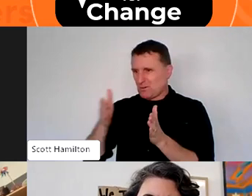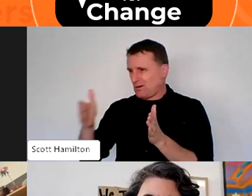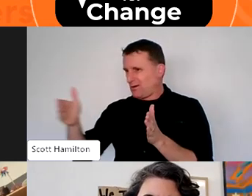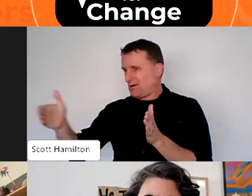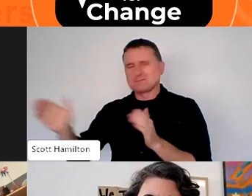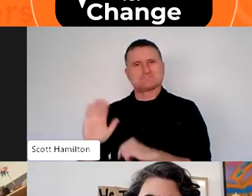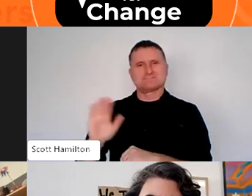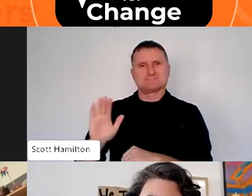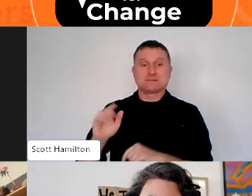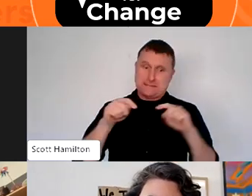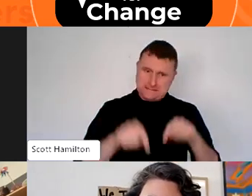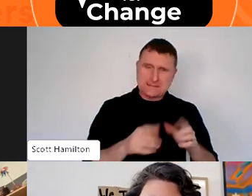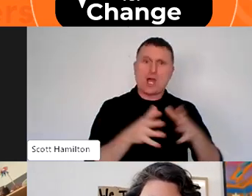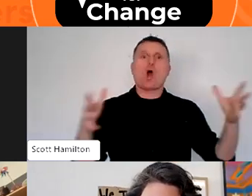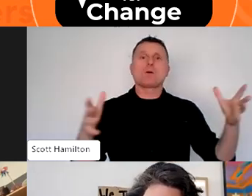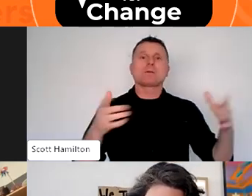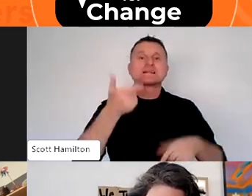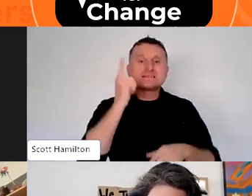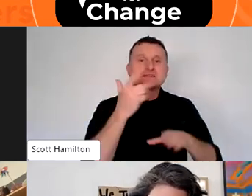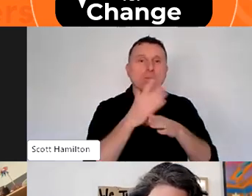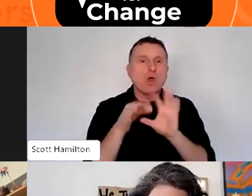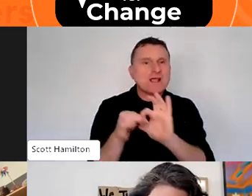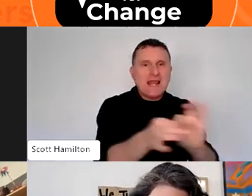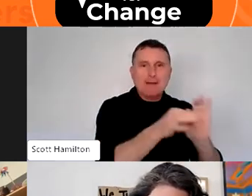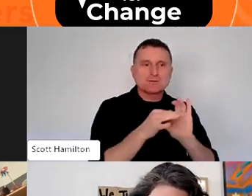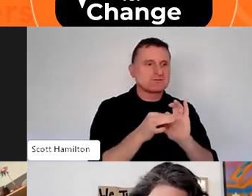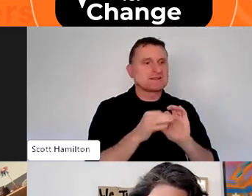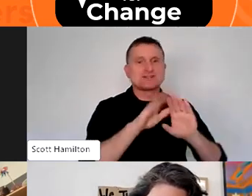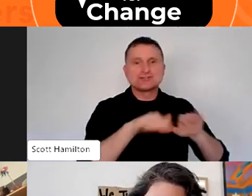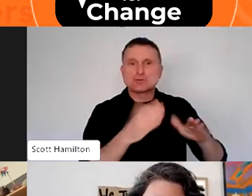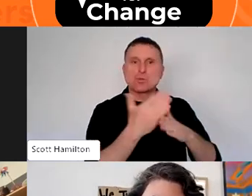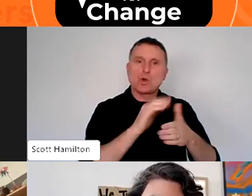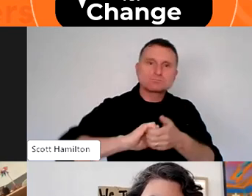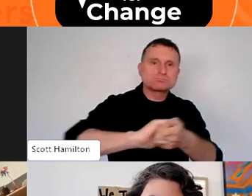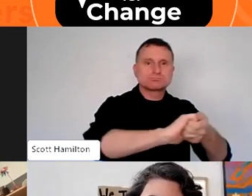work collaboratively and it's taken away from that because your parents